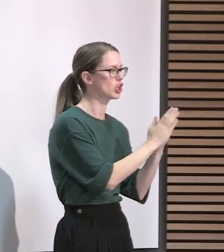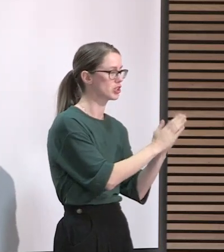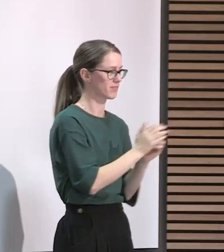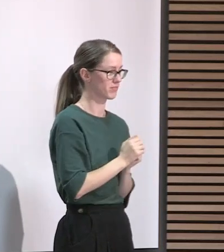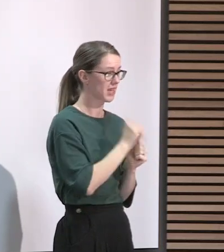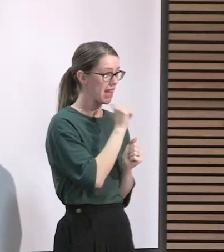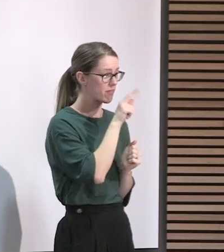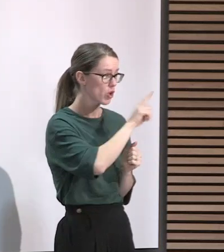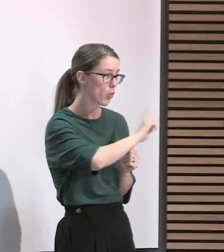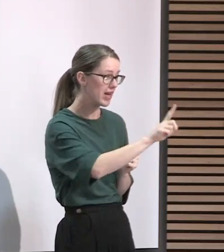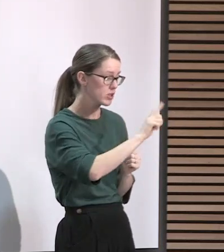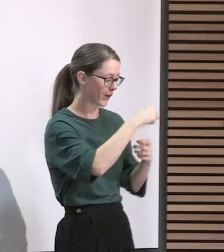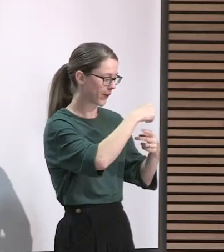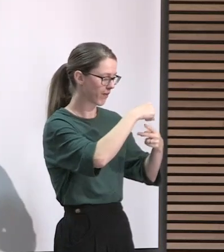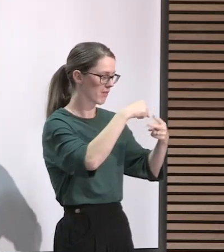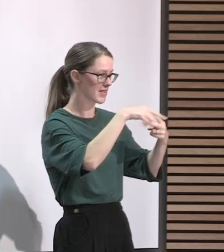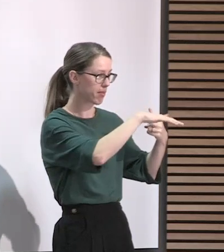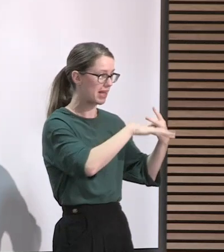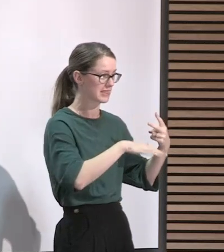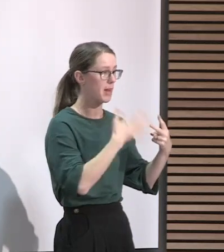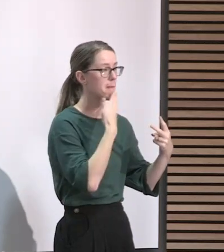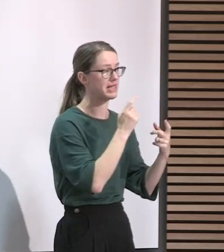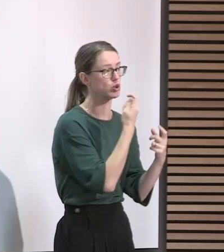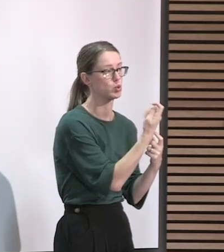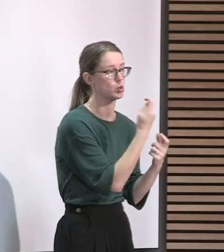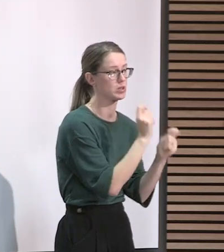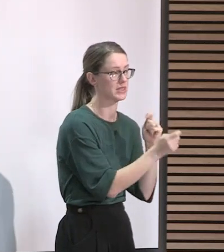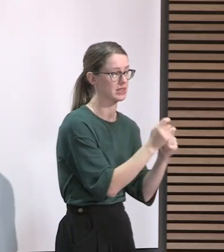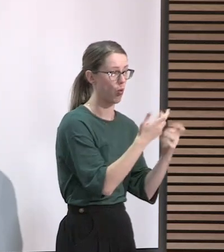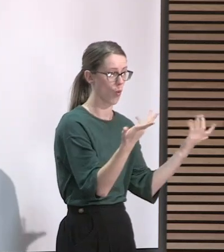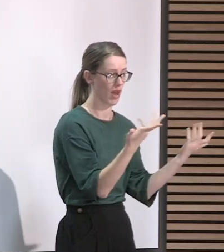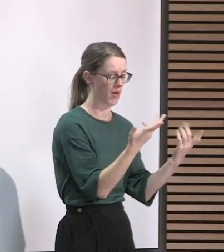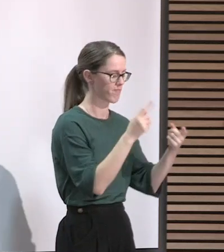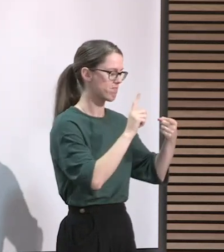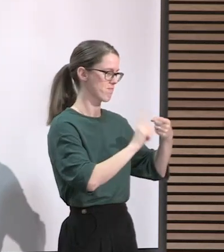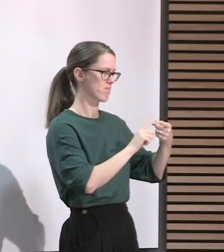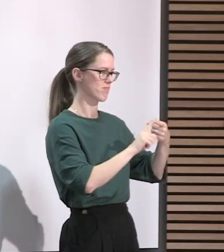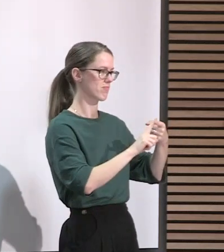three days. So we're asking anyone who attended the